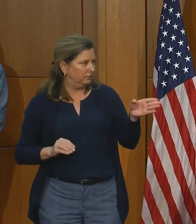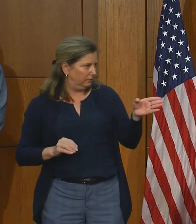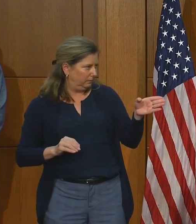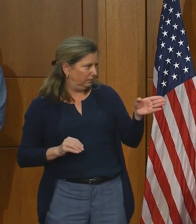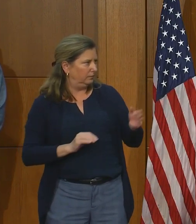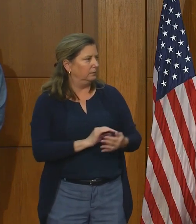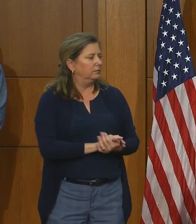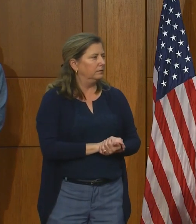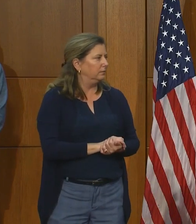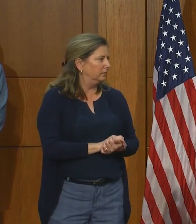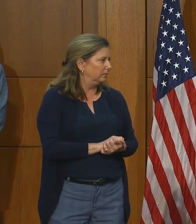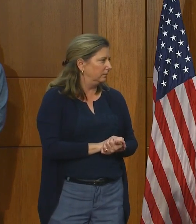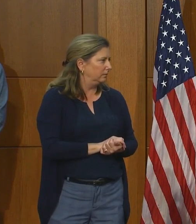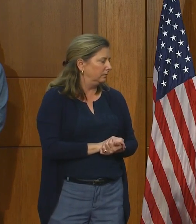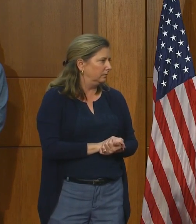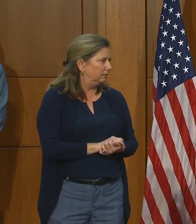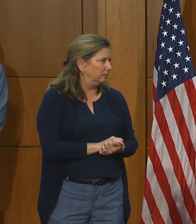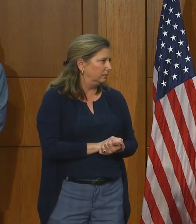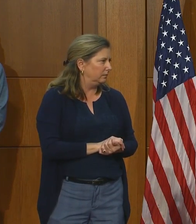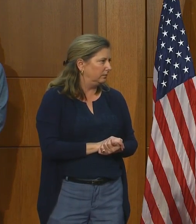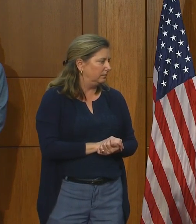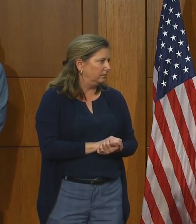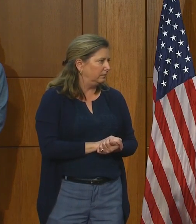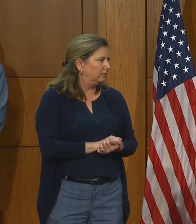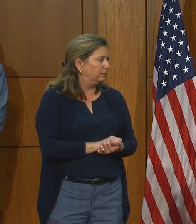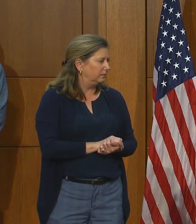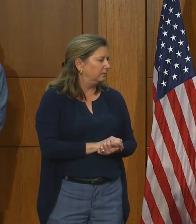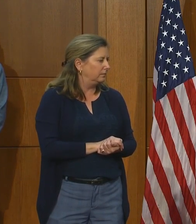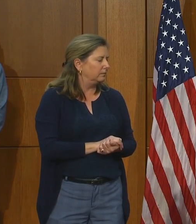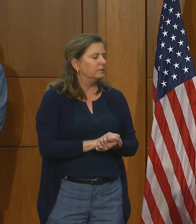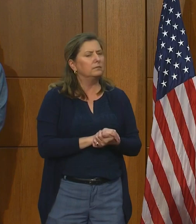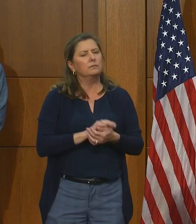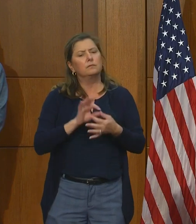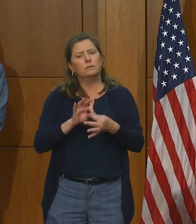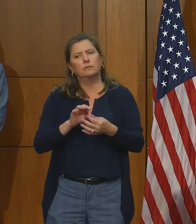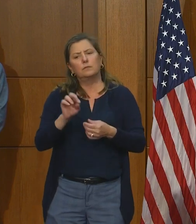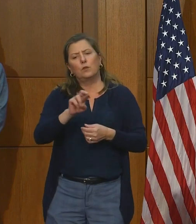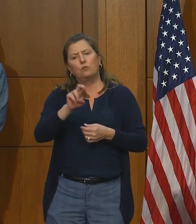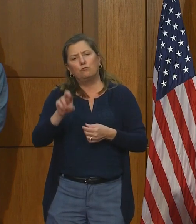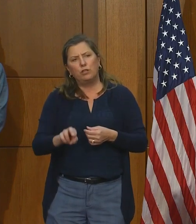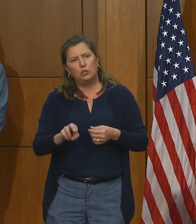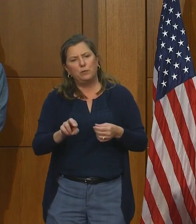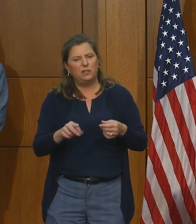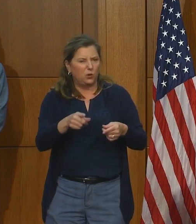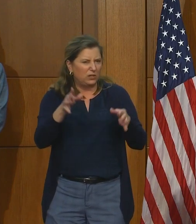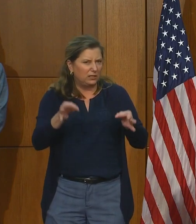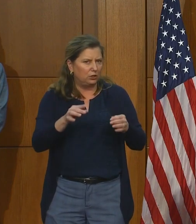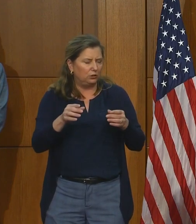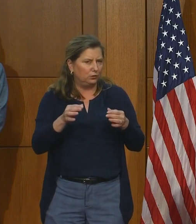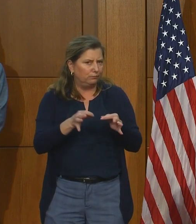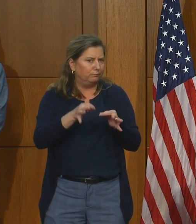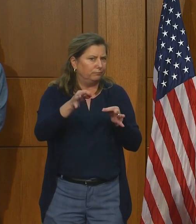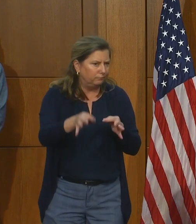TO DO THAT. AT GOVERNOR BACK TO THE- THE RICHMOND DECISION AND